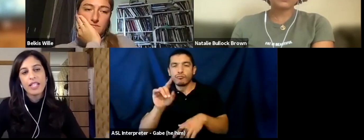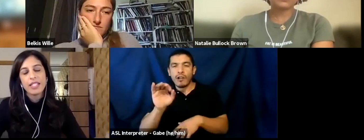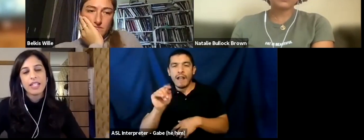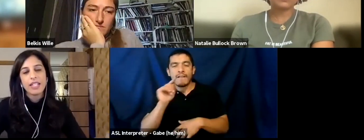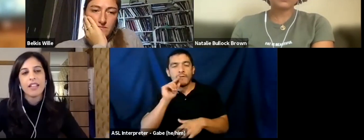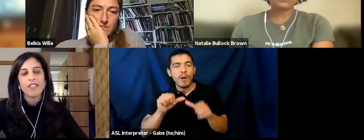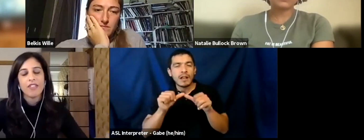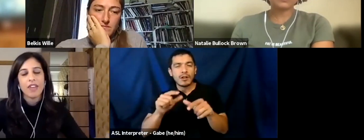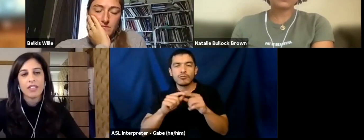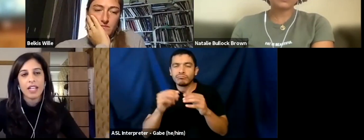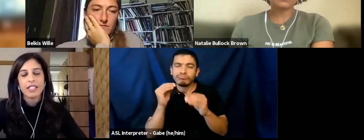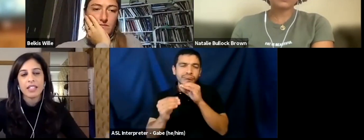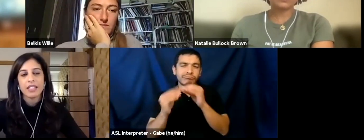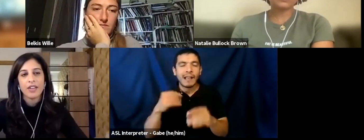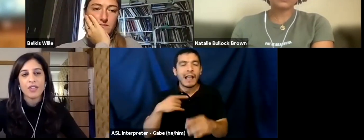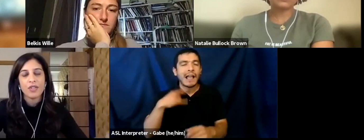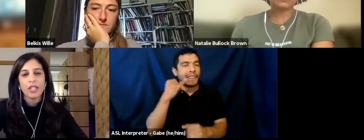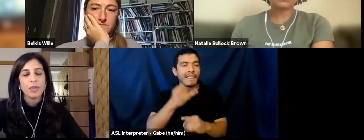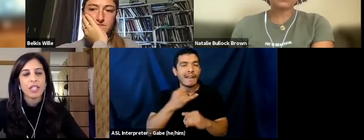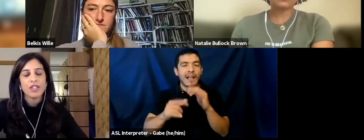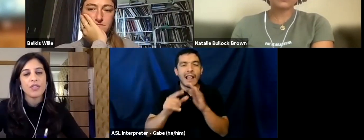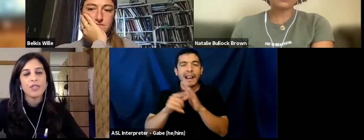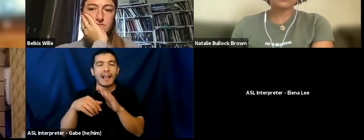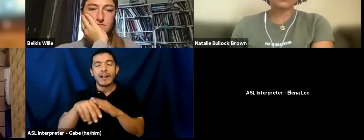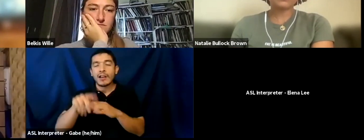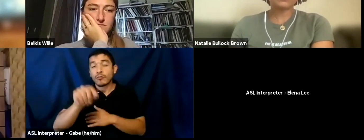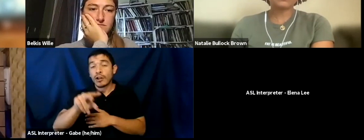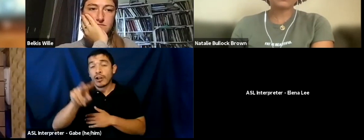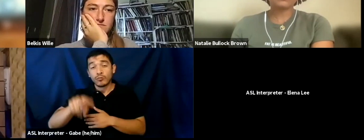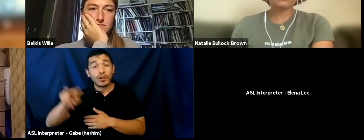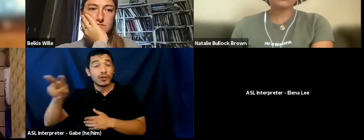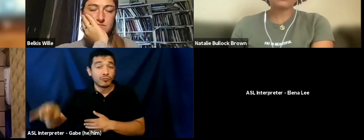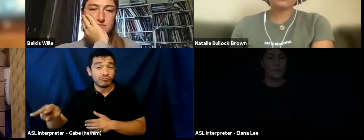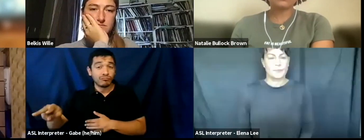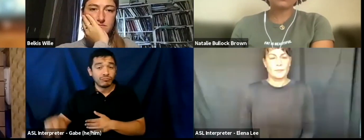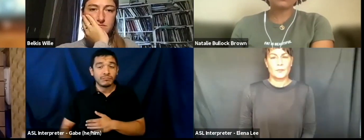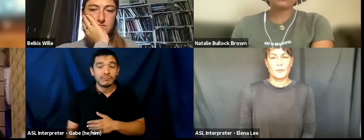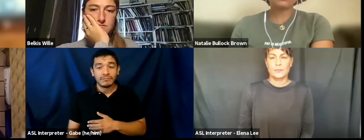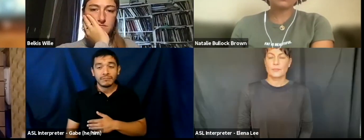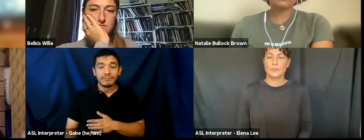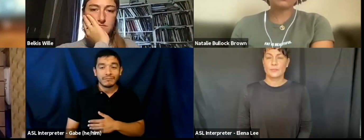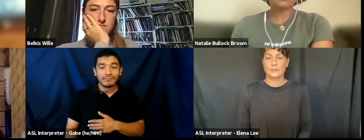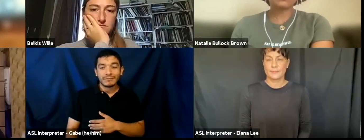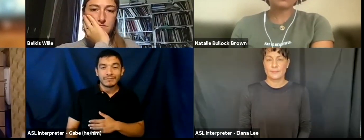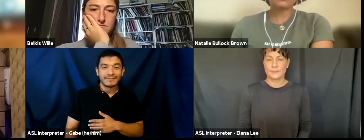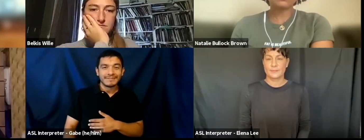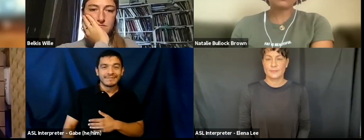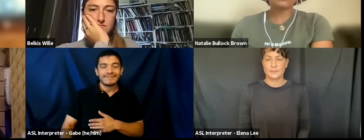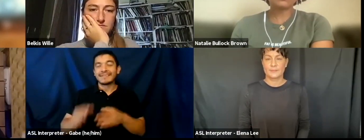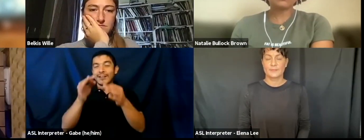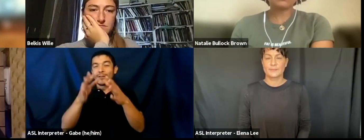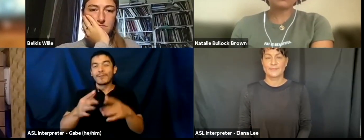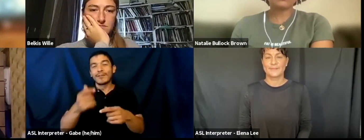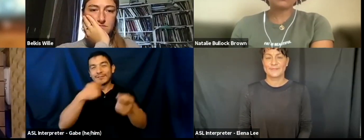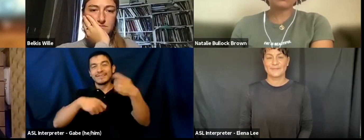and I think finalized later in 2022. And could you just give us a highlight, an example,